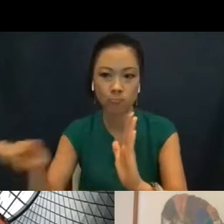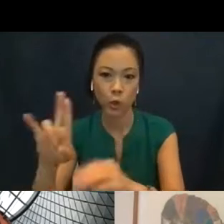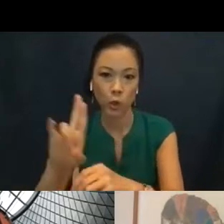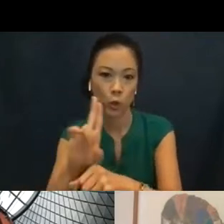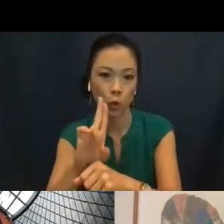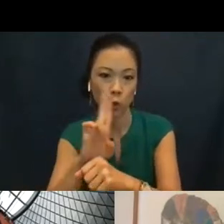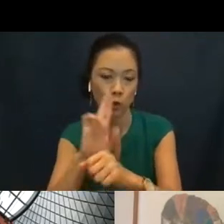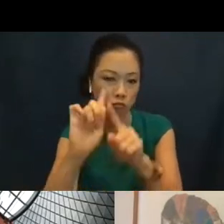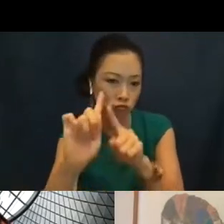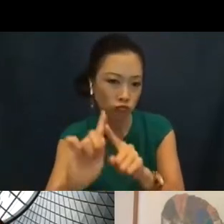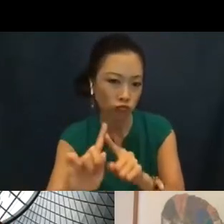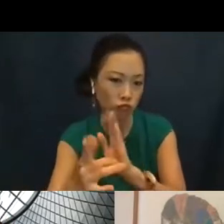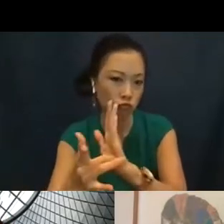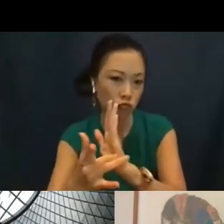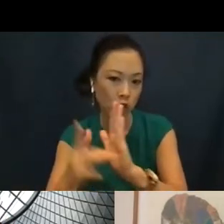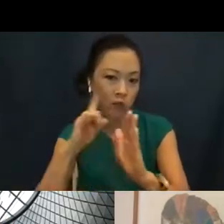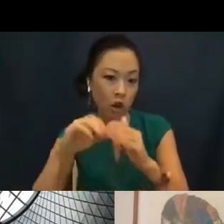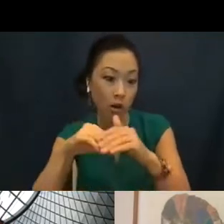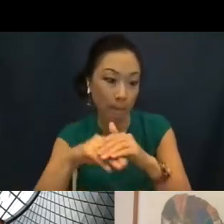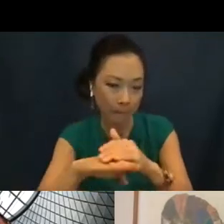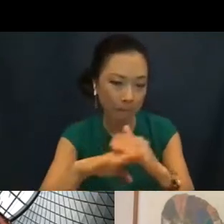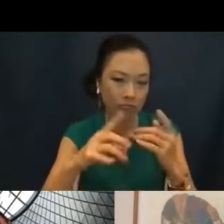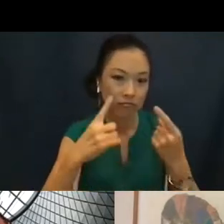won access to or transformed into making their own space.